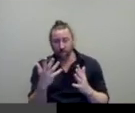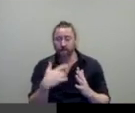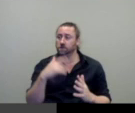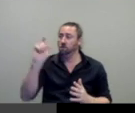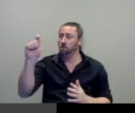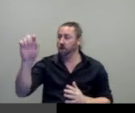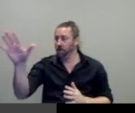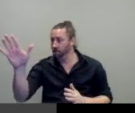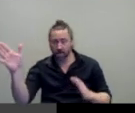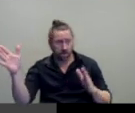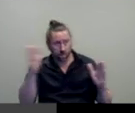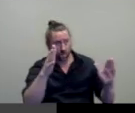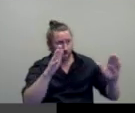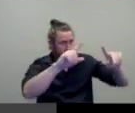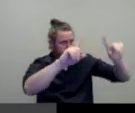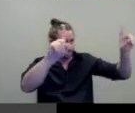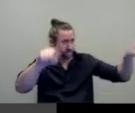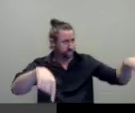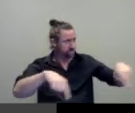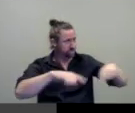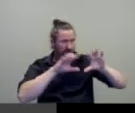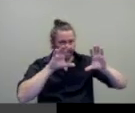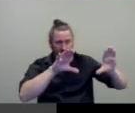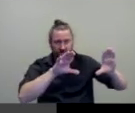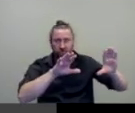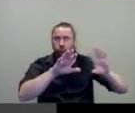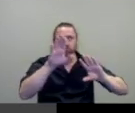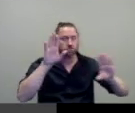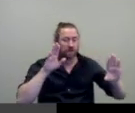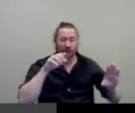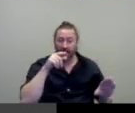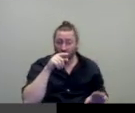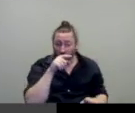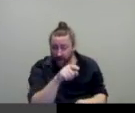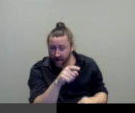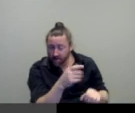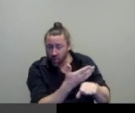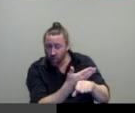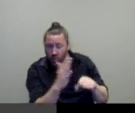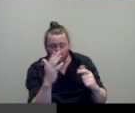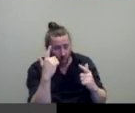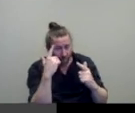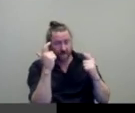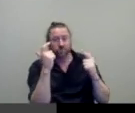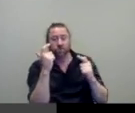back to the frame is it telling you that it's a repetition of a new convention or is it saying